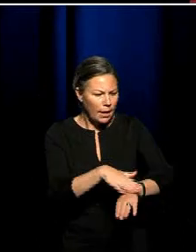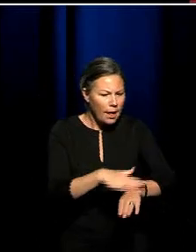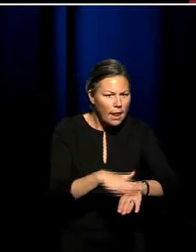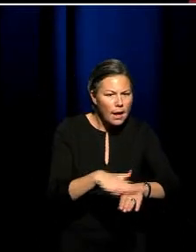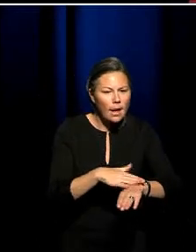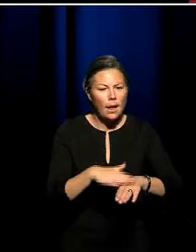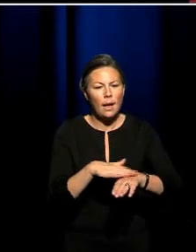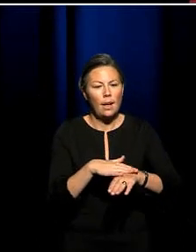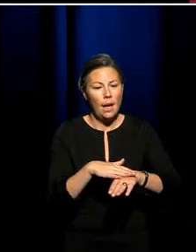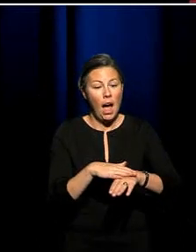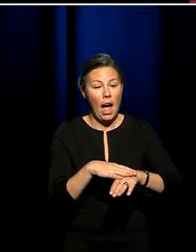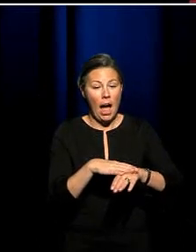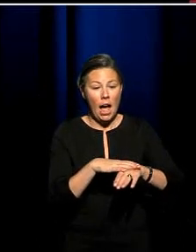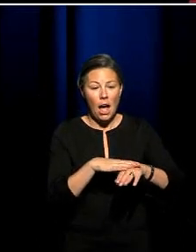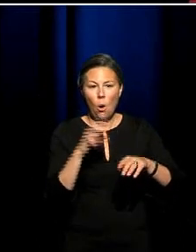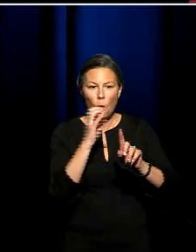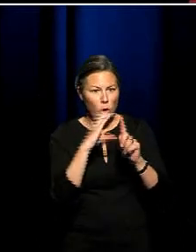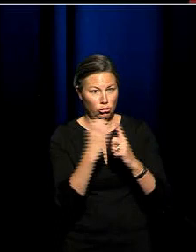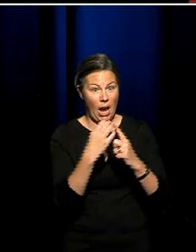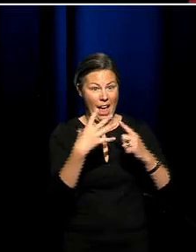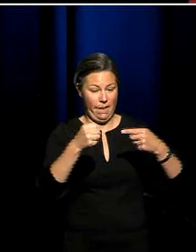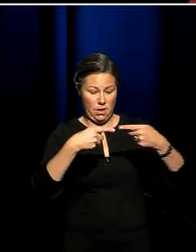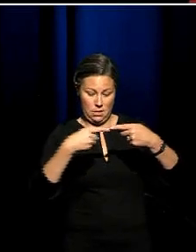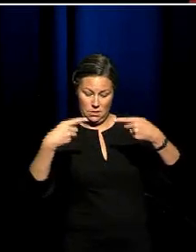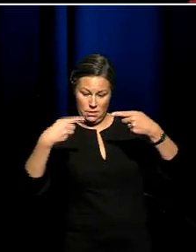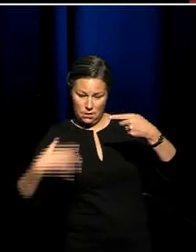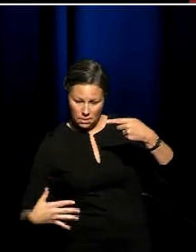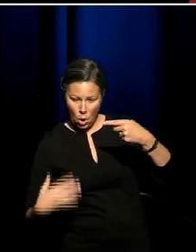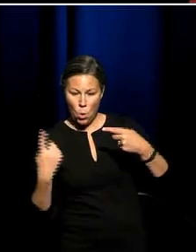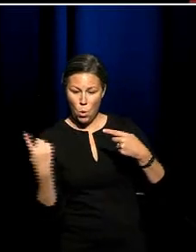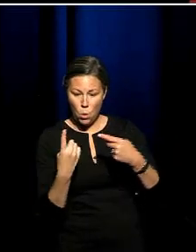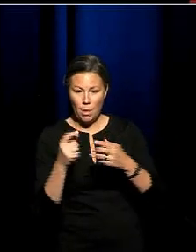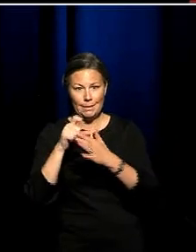disability and First Nations people with disability. Fourthly the Declaration of